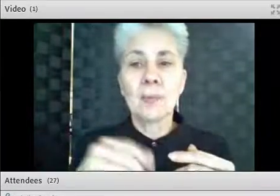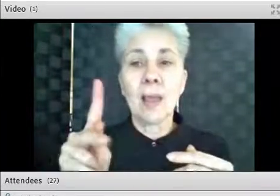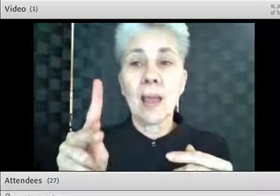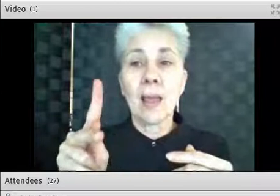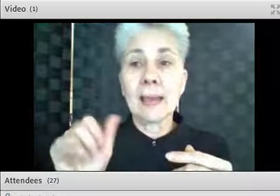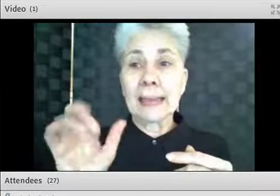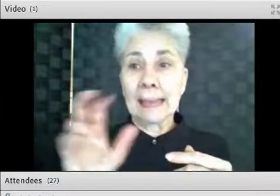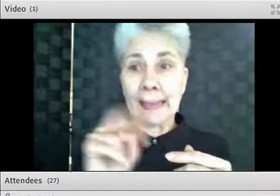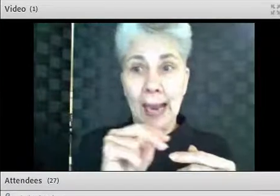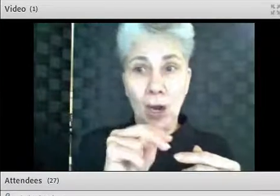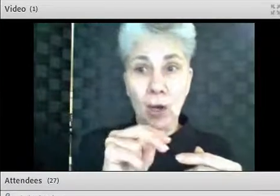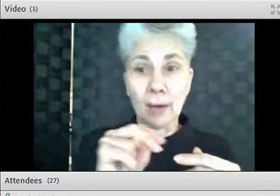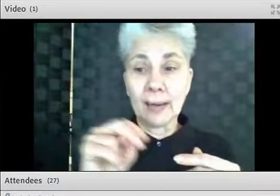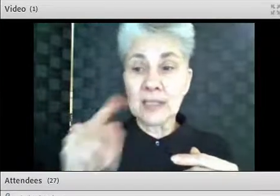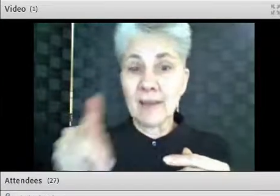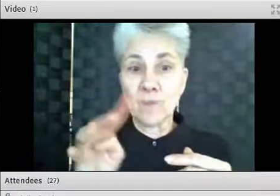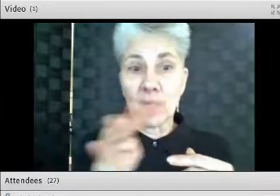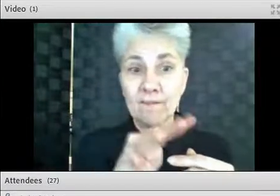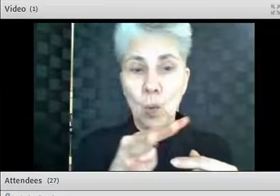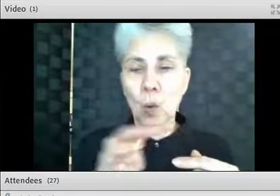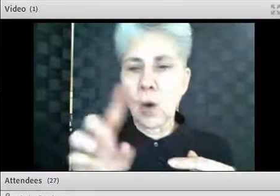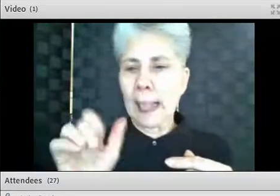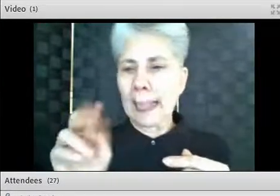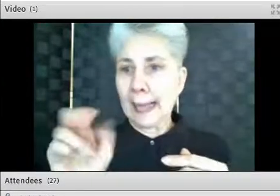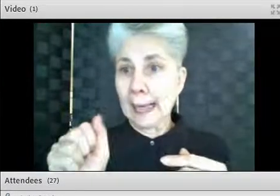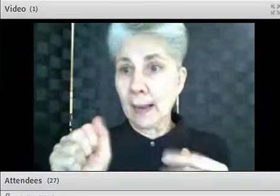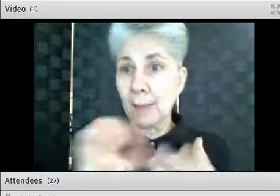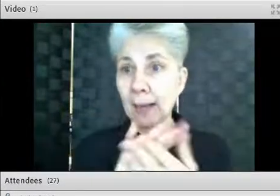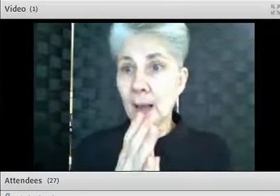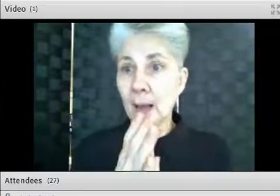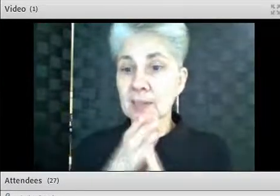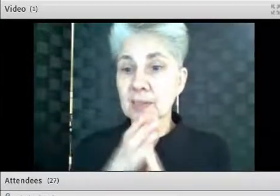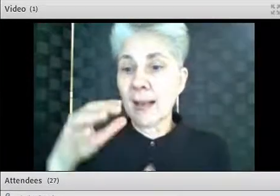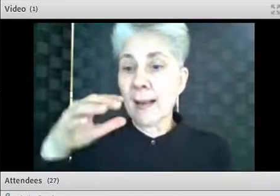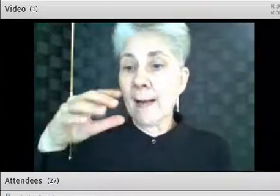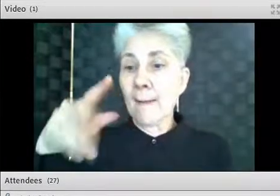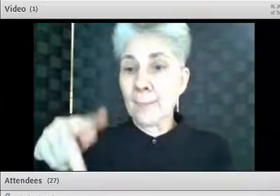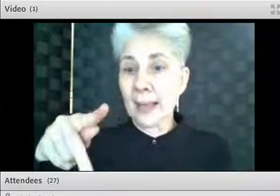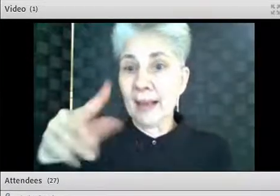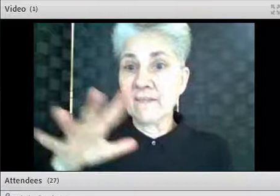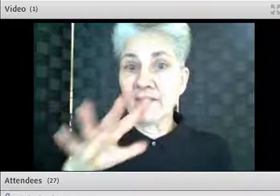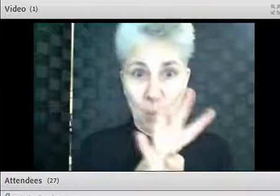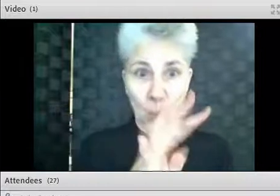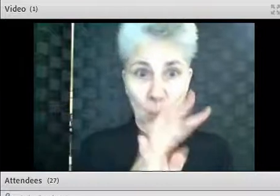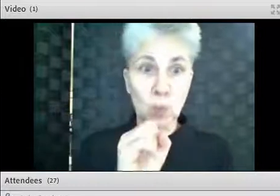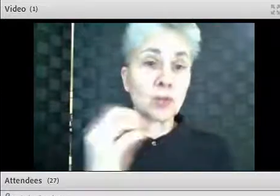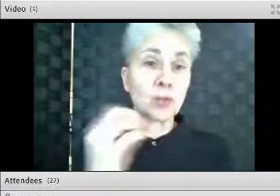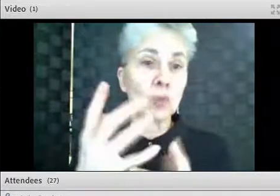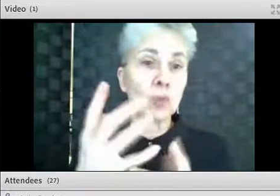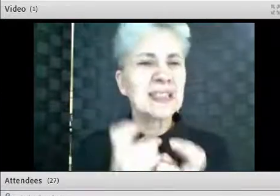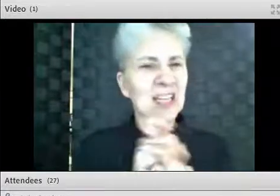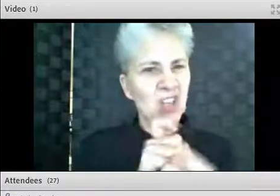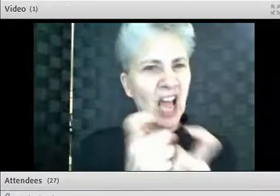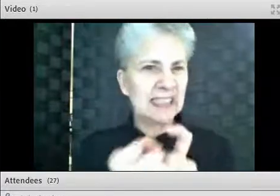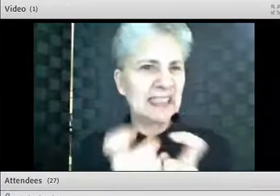and Lena Phelps is P54, right? Okay, so just adjust accordingly.